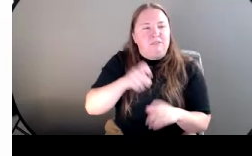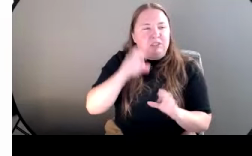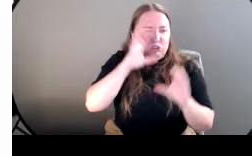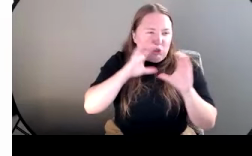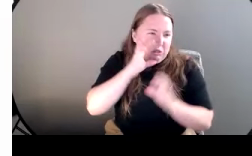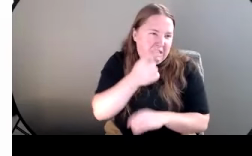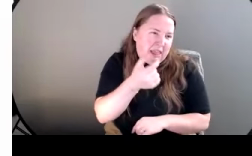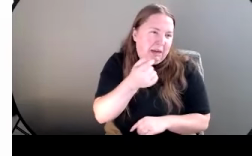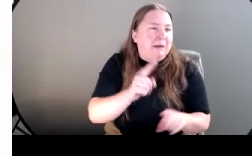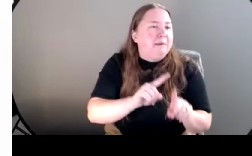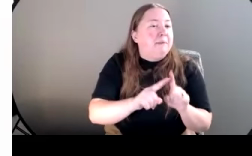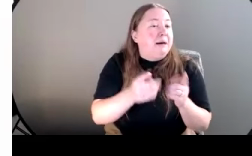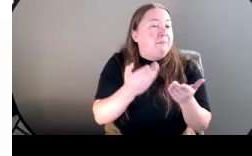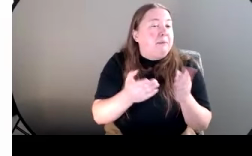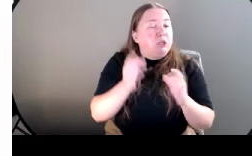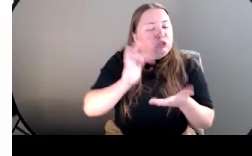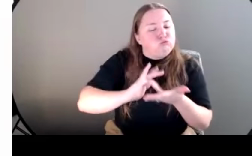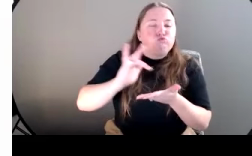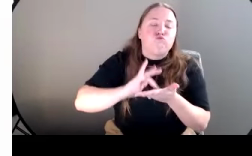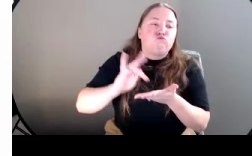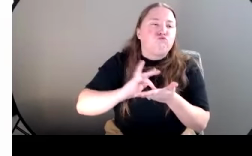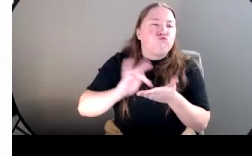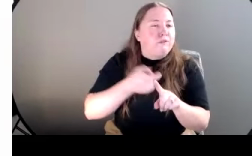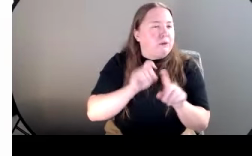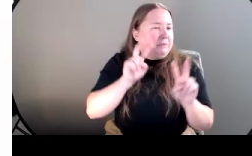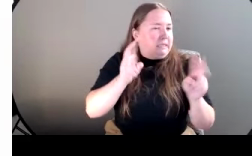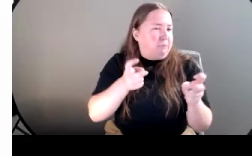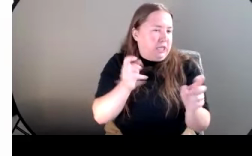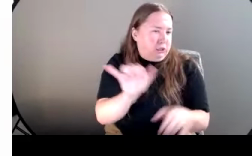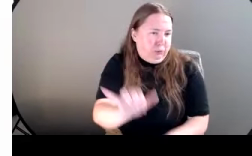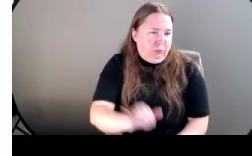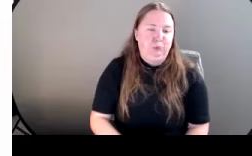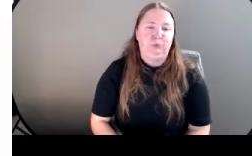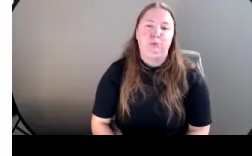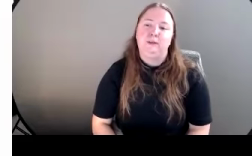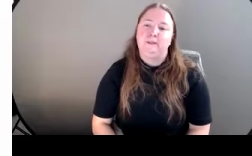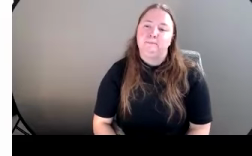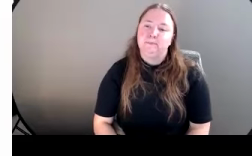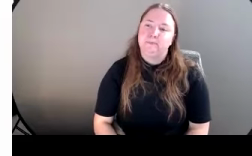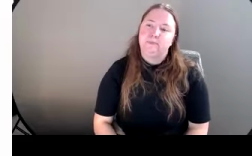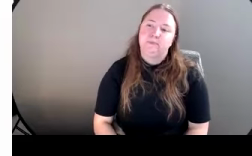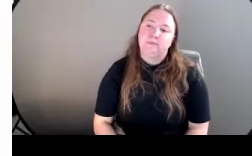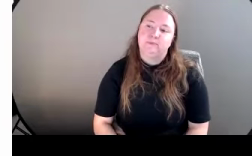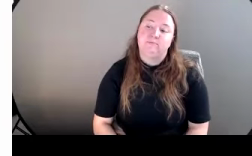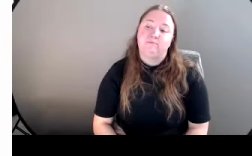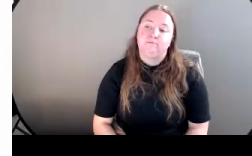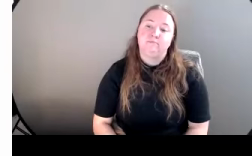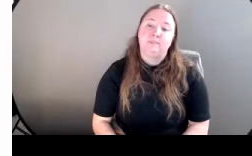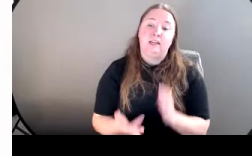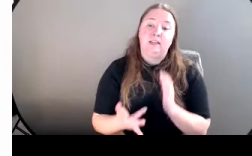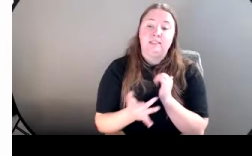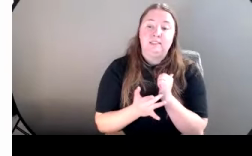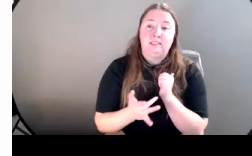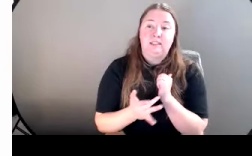but it might also let you browse by, subject area. So this is technically what we call a referatory.